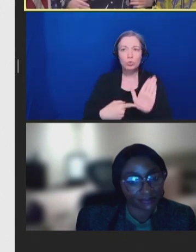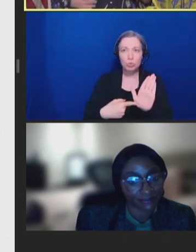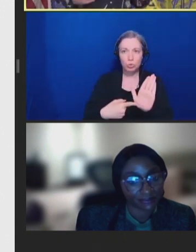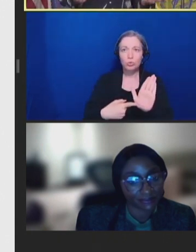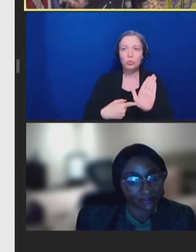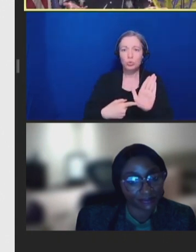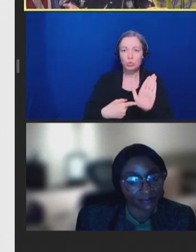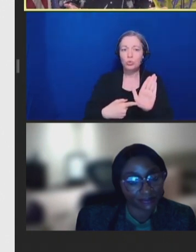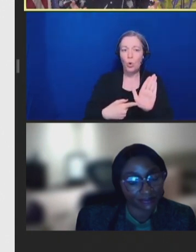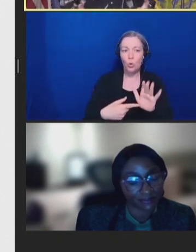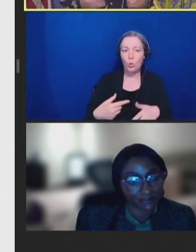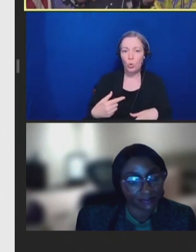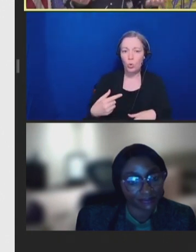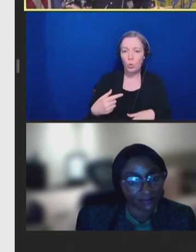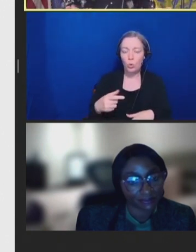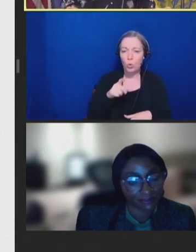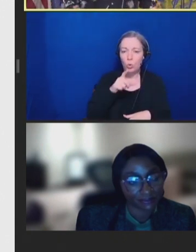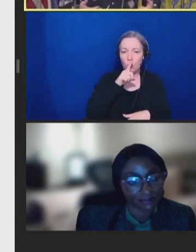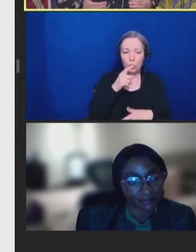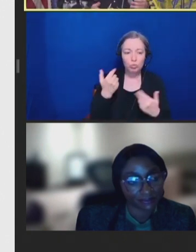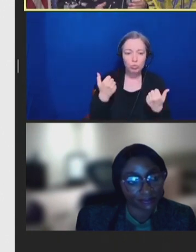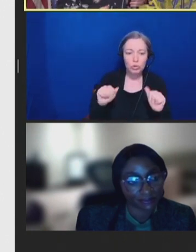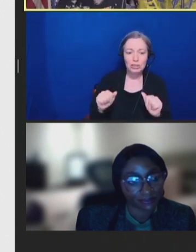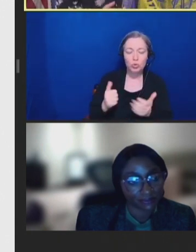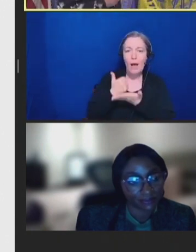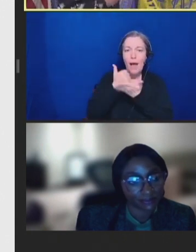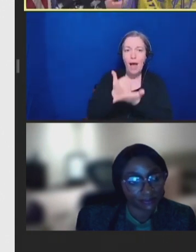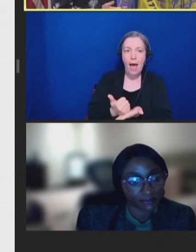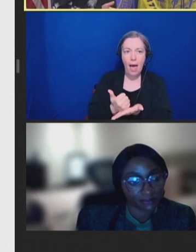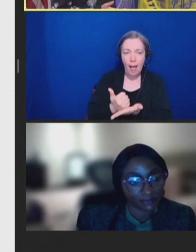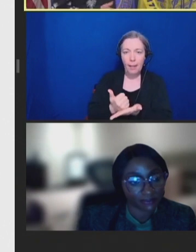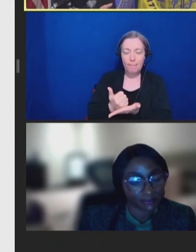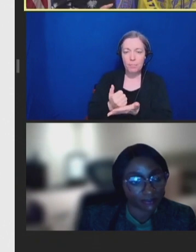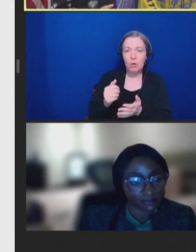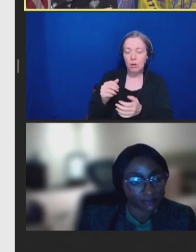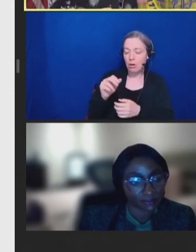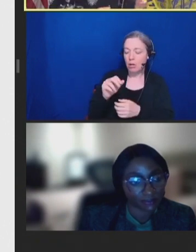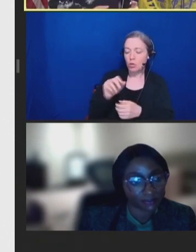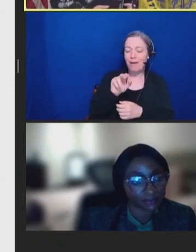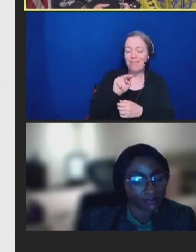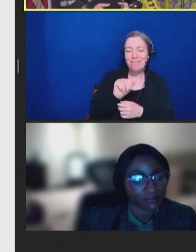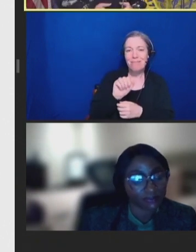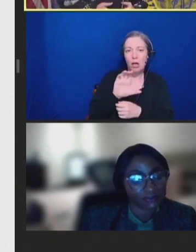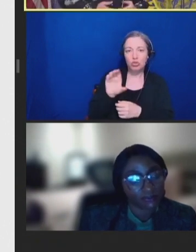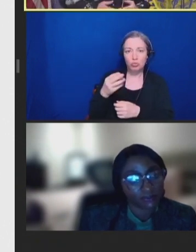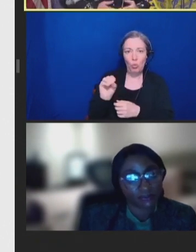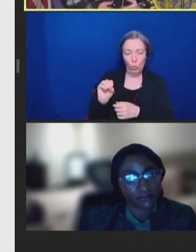local health departments use data and use data visualization to really understand what their